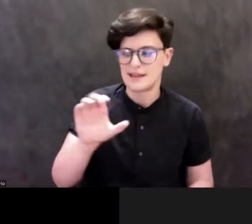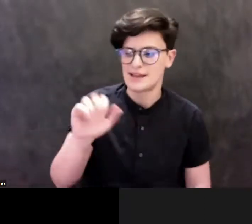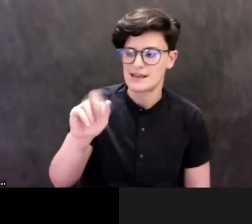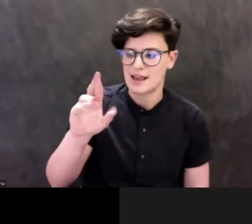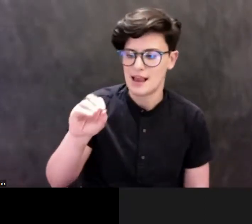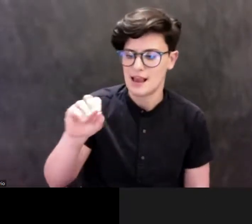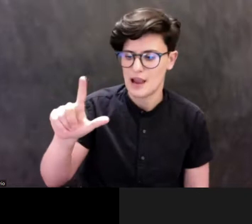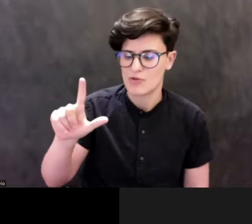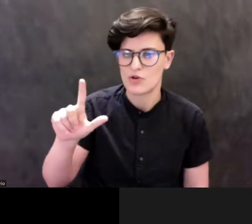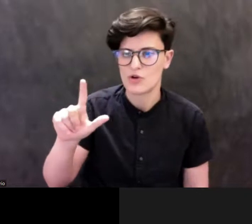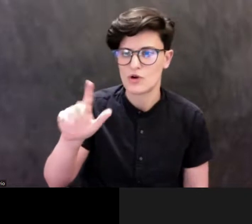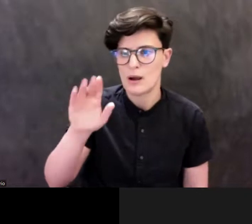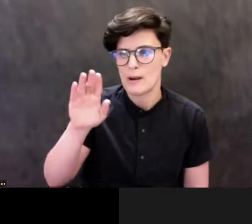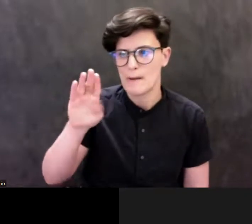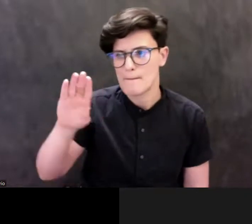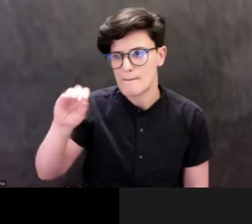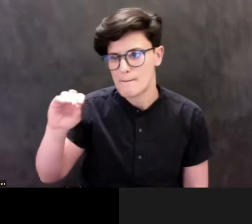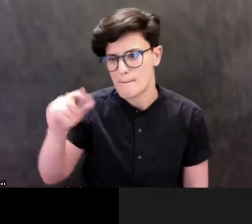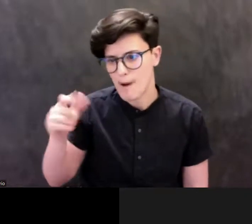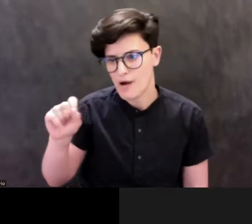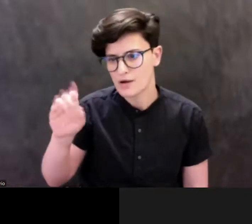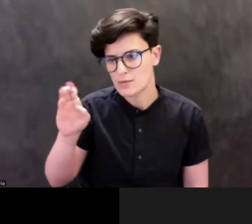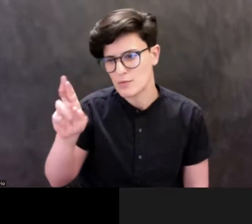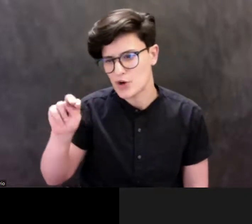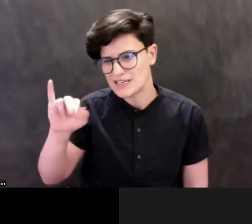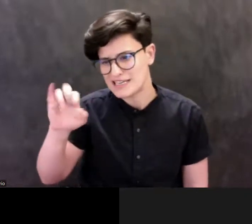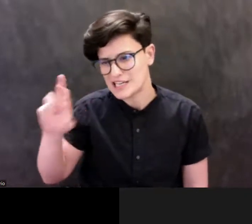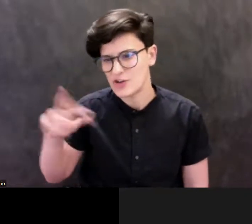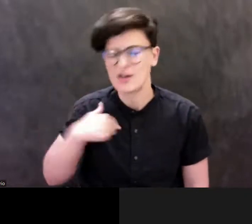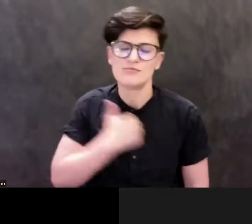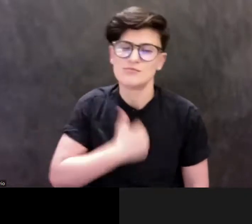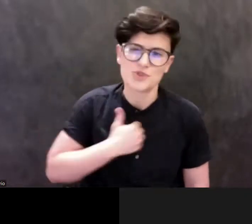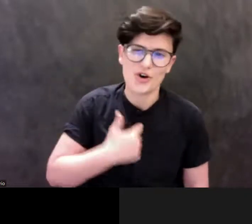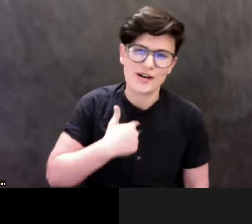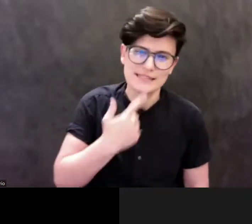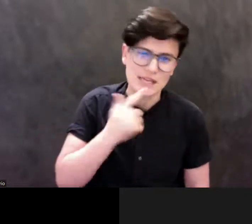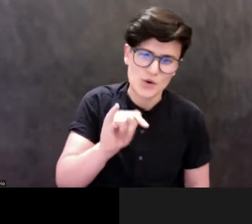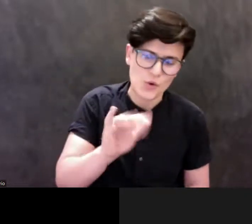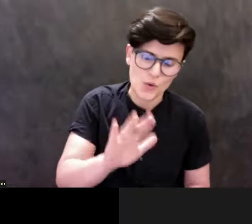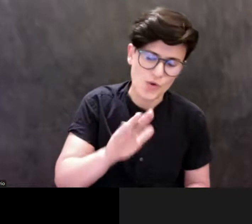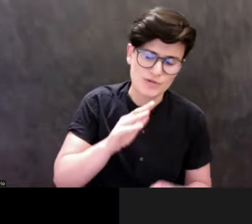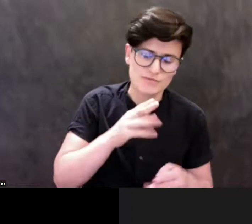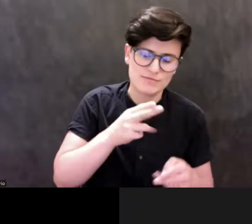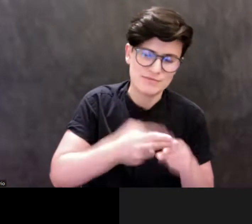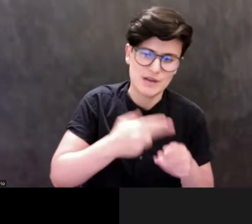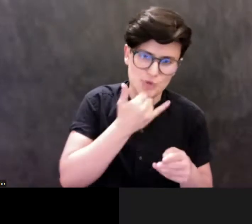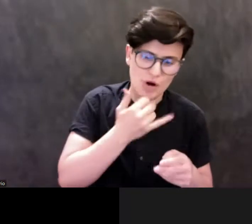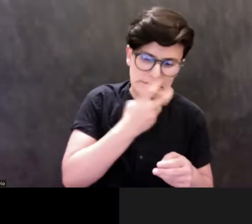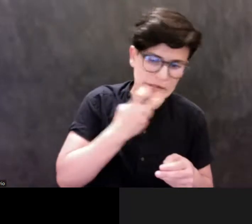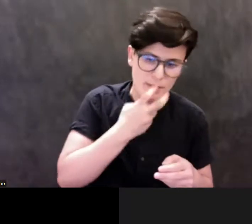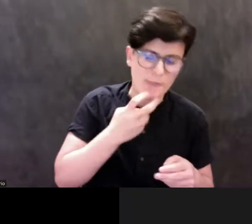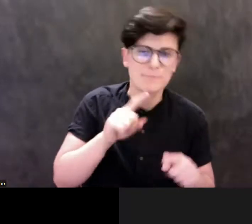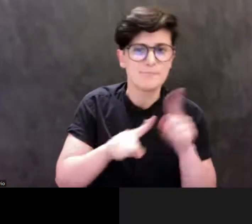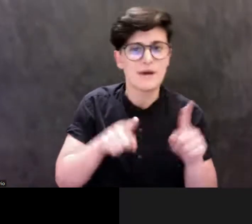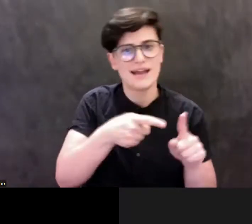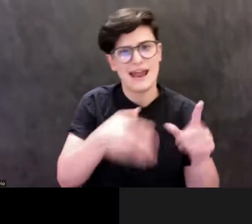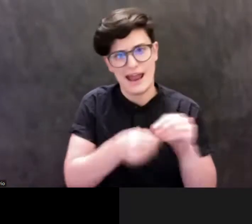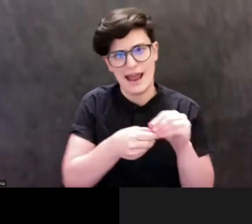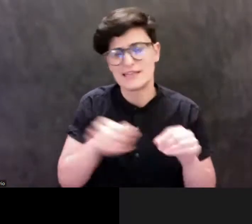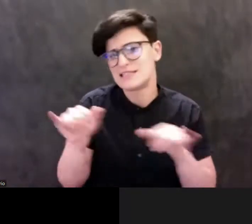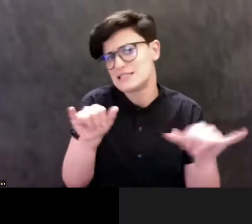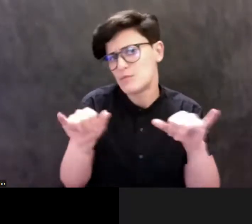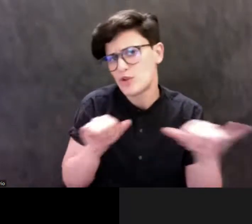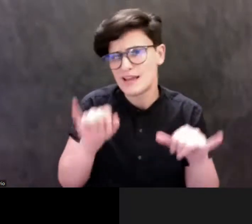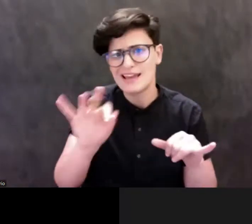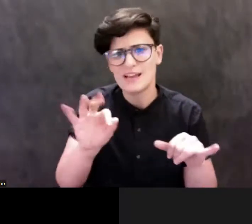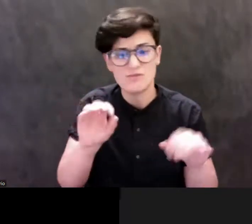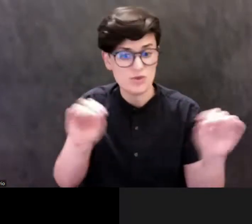Carole added, saying similarly if there is no assigned parking and there are not enough